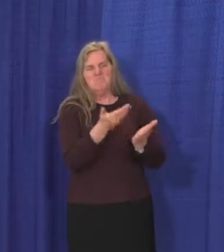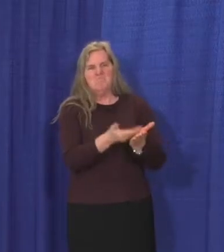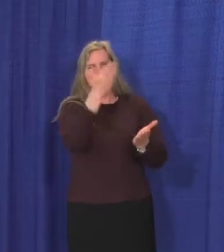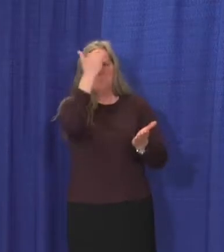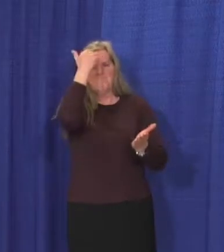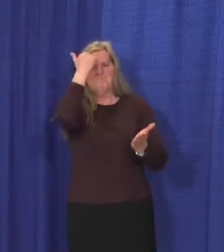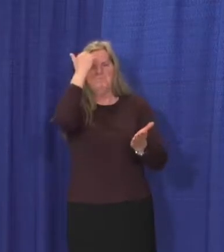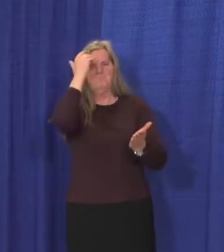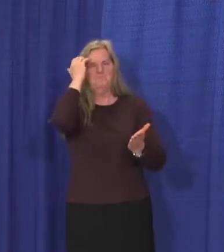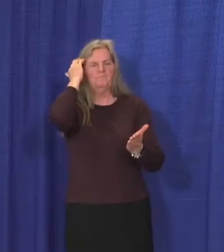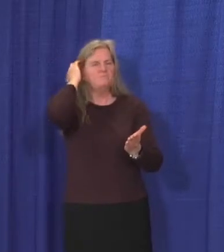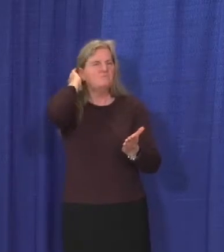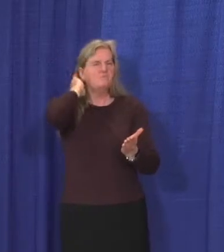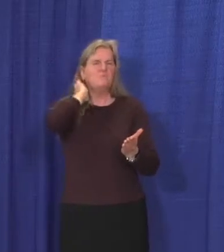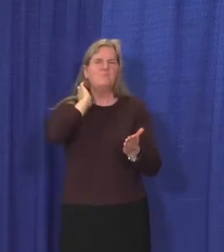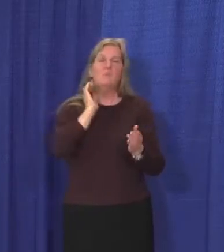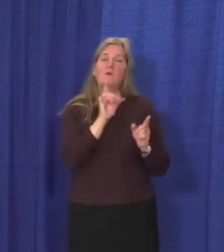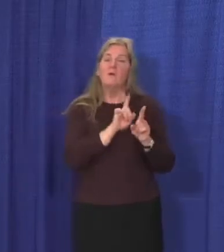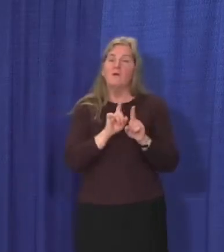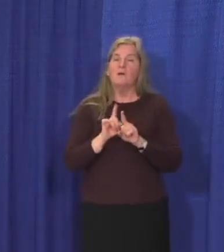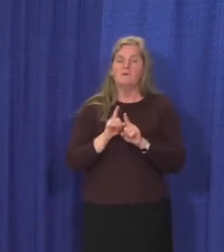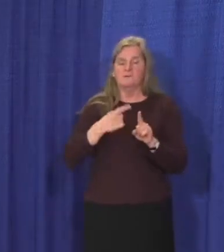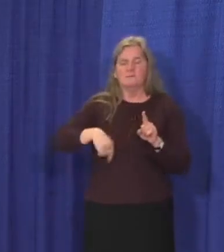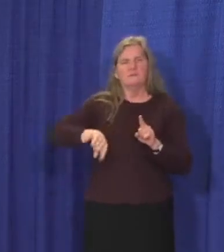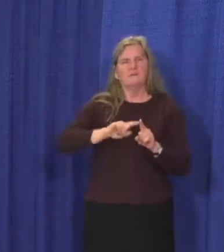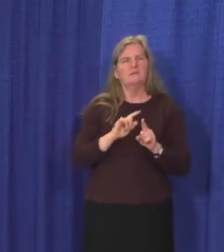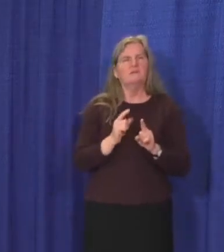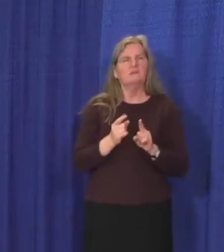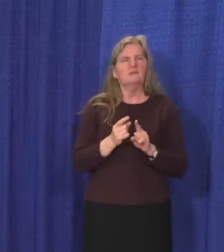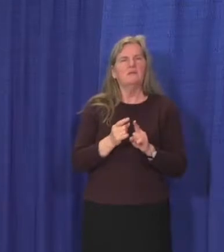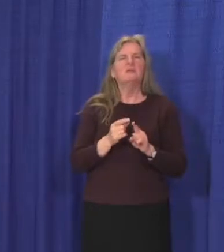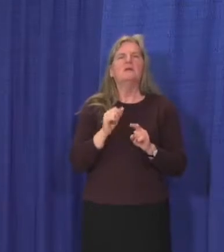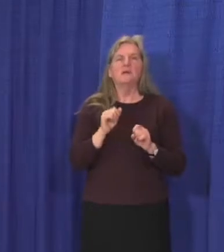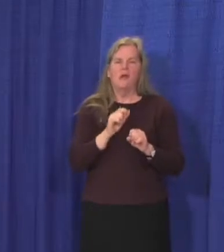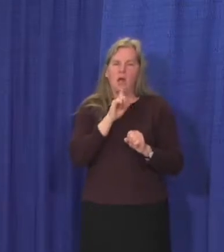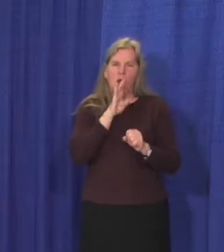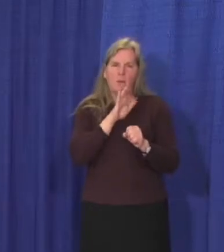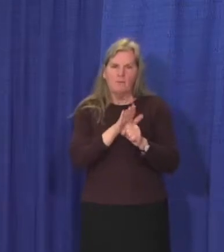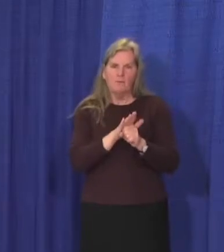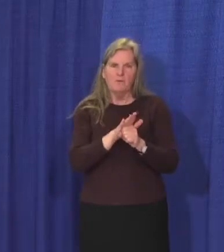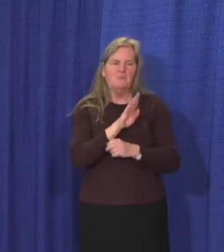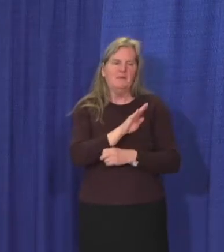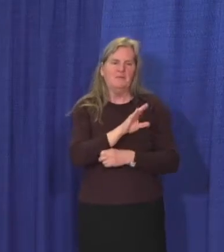as part of our vaccine rollout. We will also be in a position to